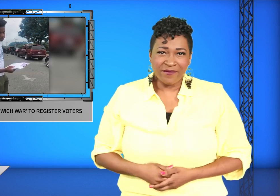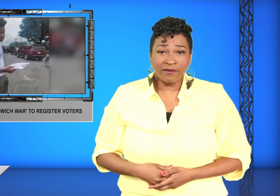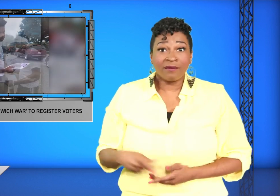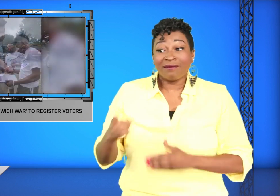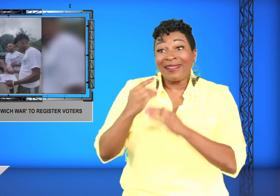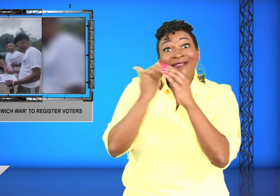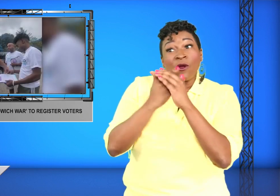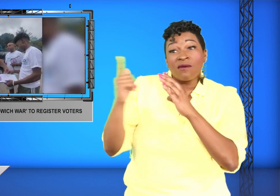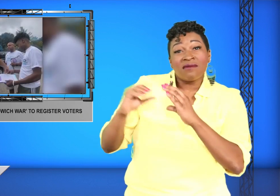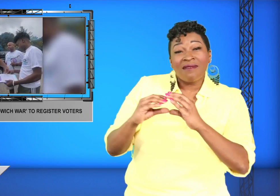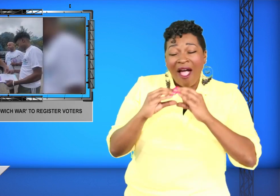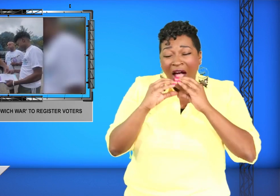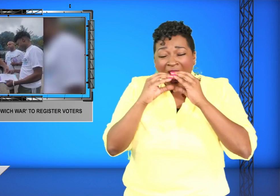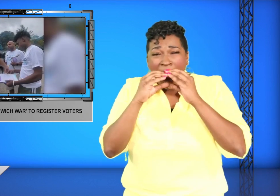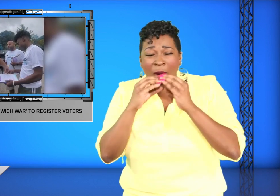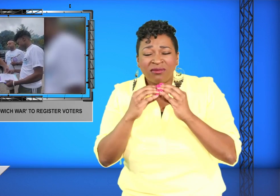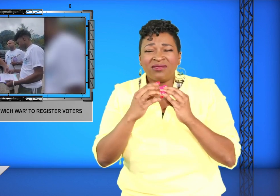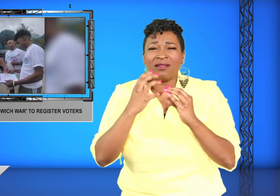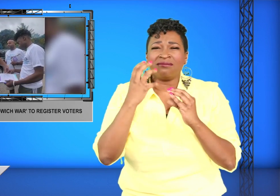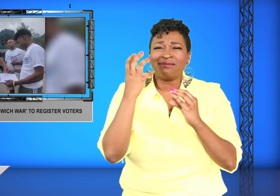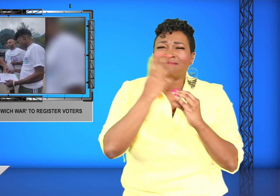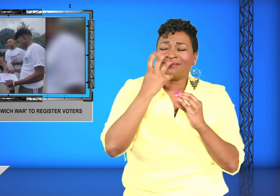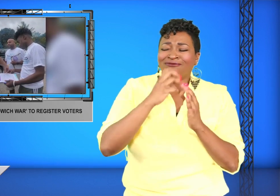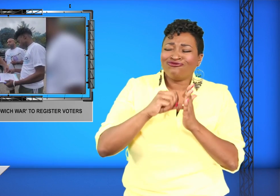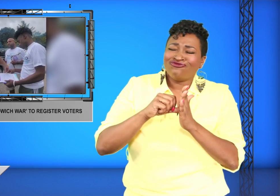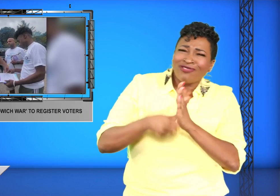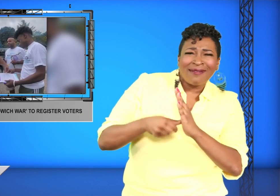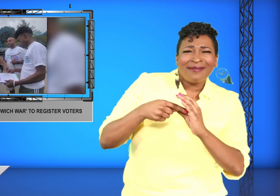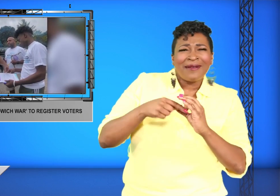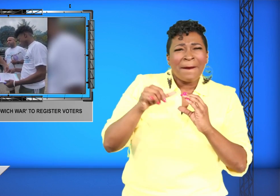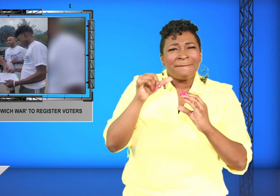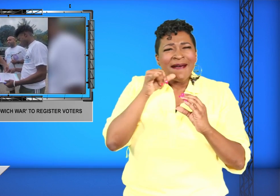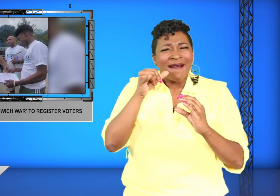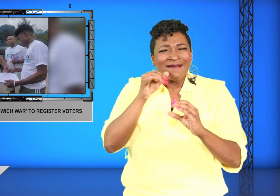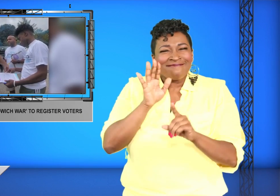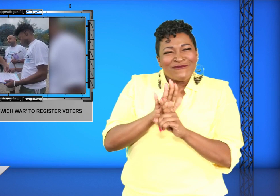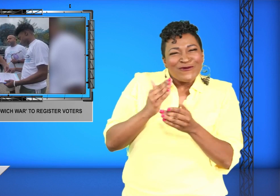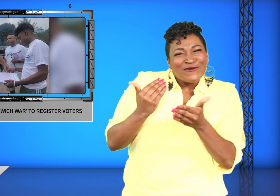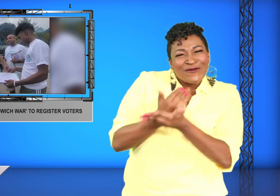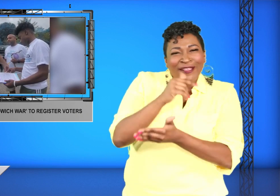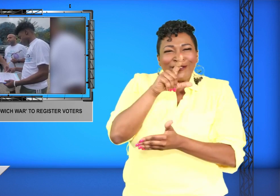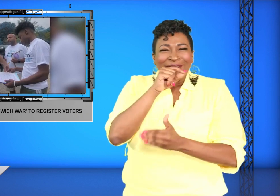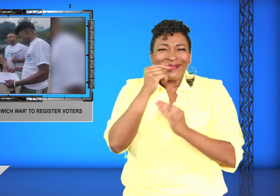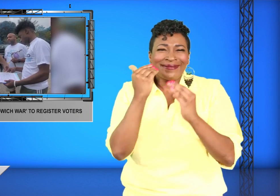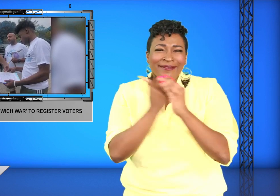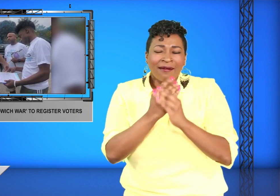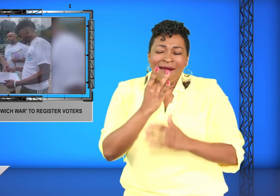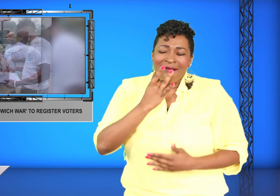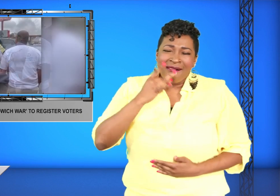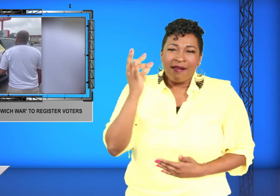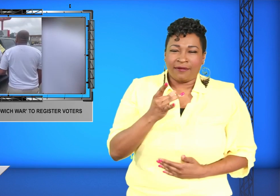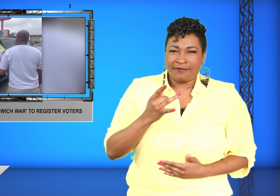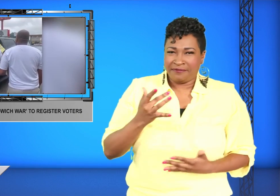There's no word, however, on whether Ledbetter is impressed with Popeyes new chicken sandwiches.